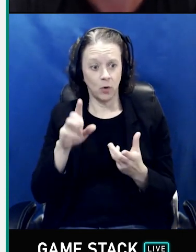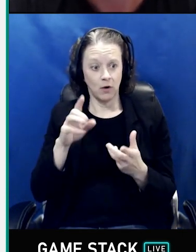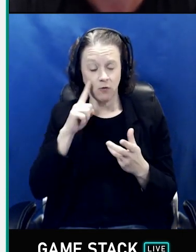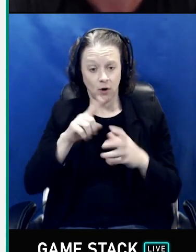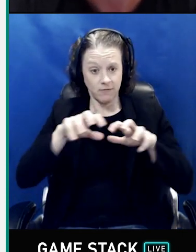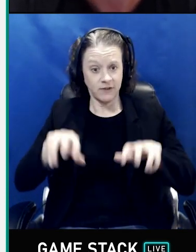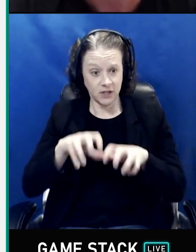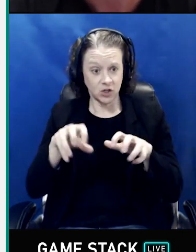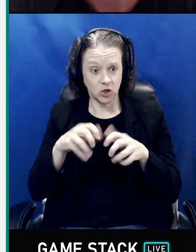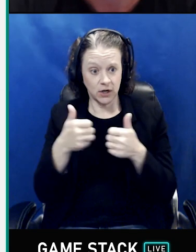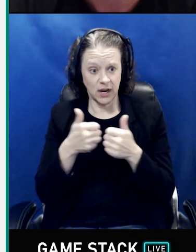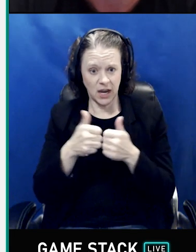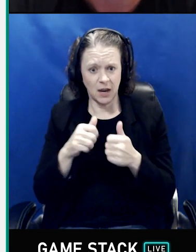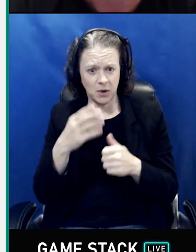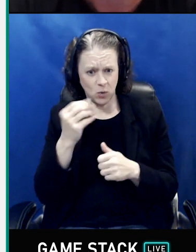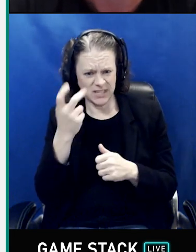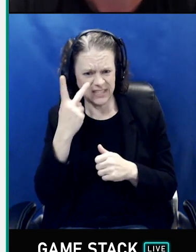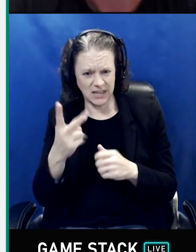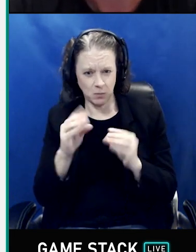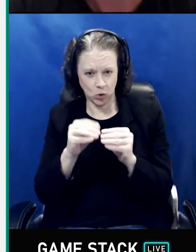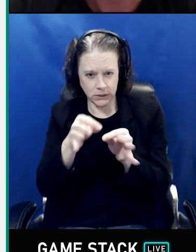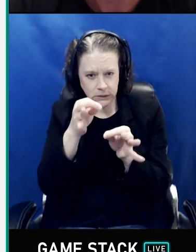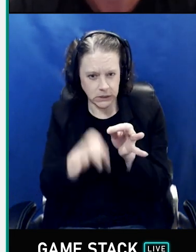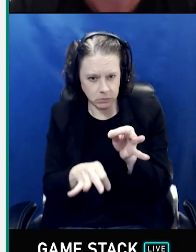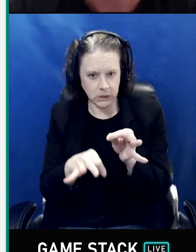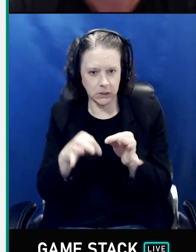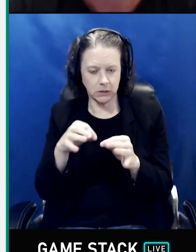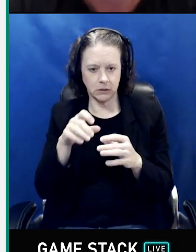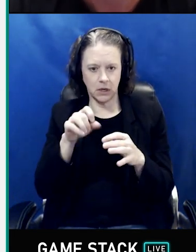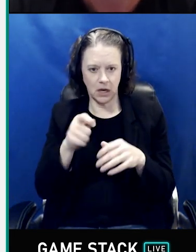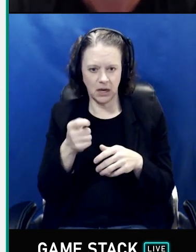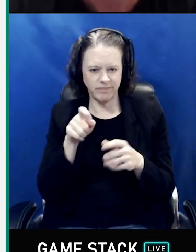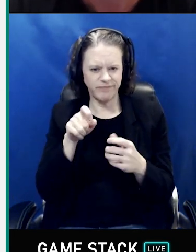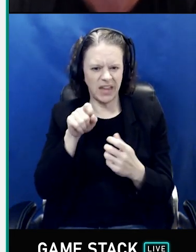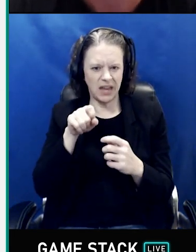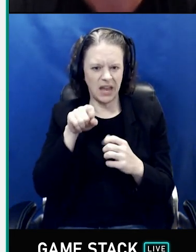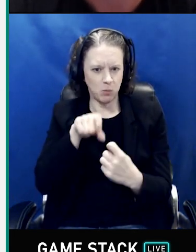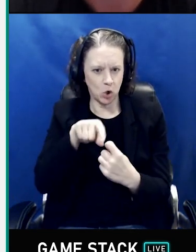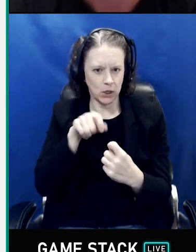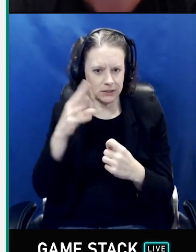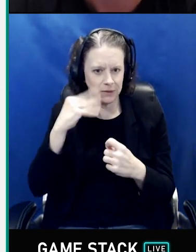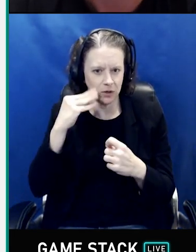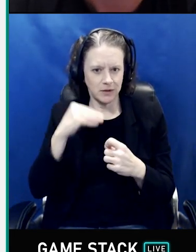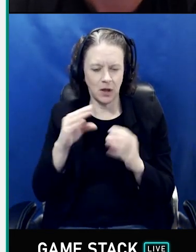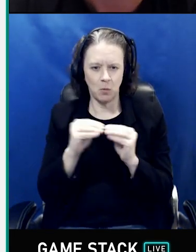to provide a simpler input experience, more reminiscent of a standard mobile input mechanism.